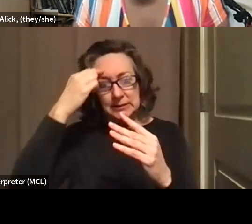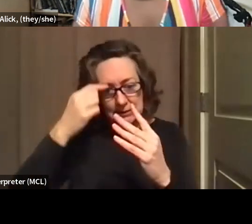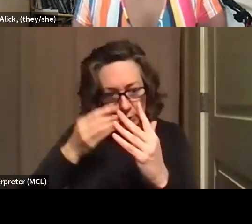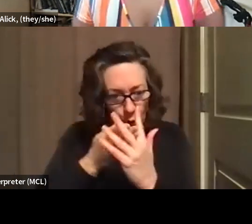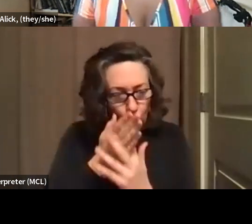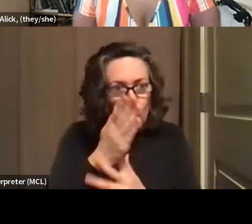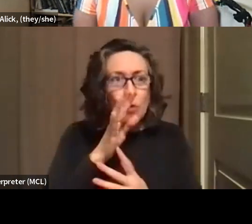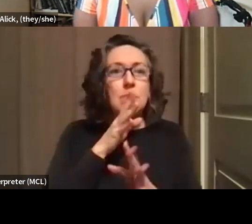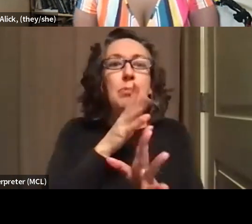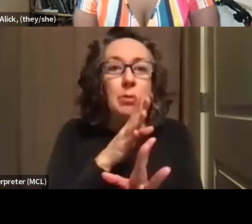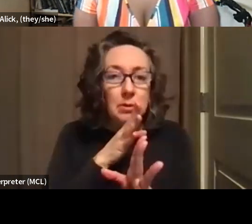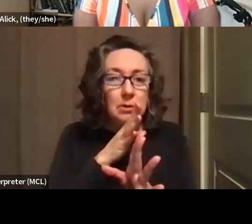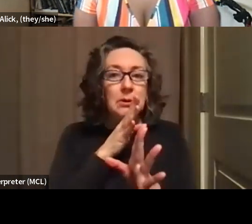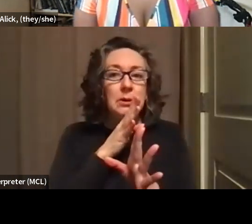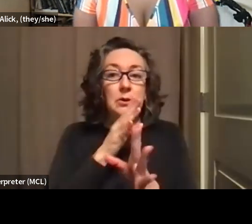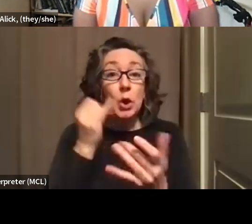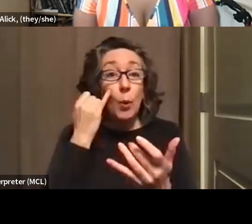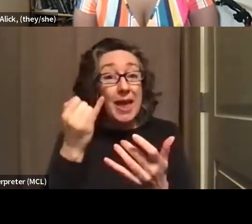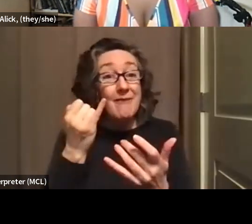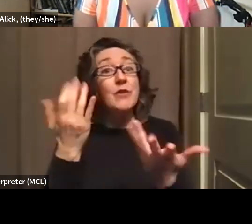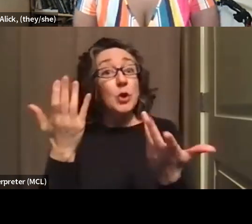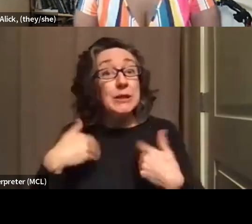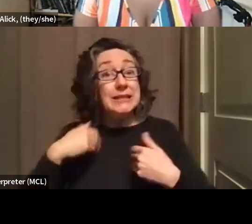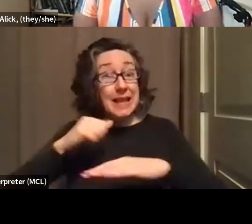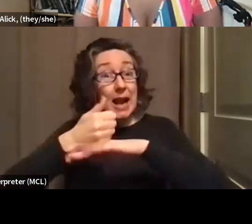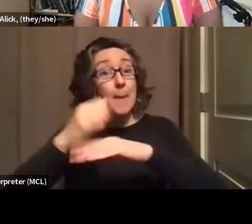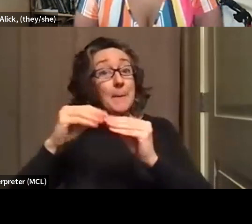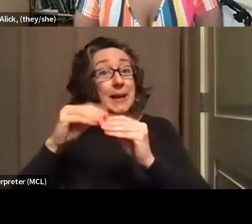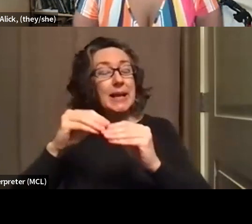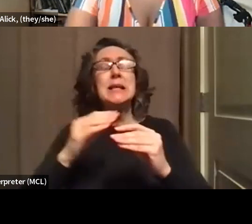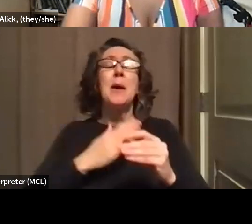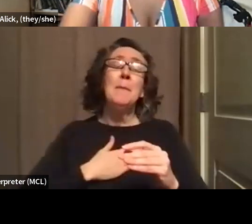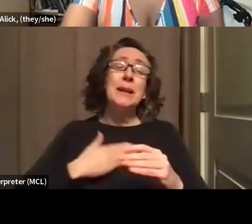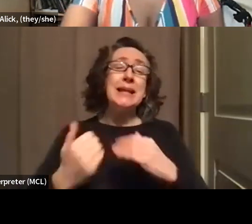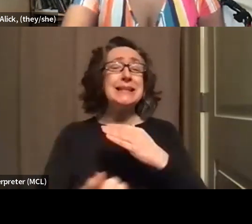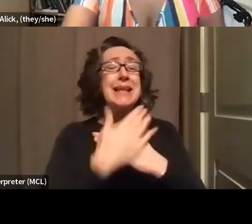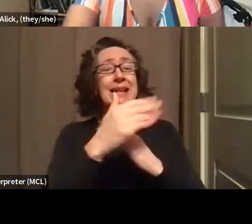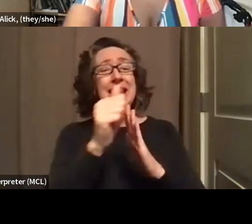So if you are having meetings or something, send agenda questions like for this panel,